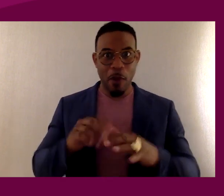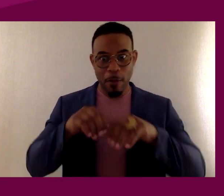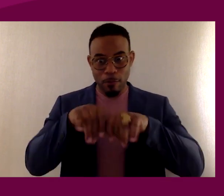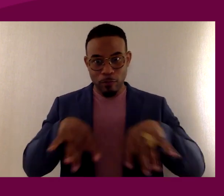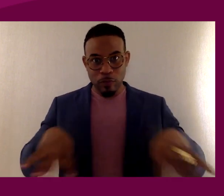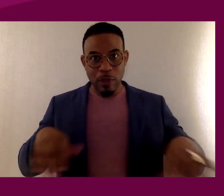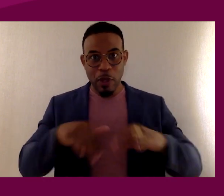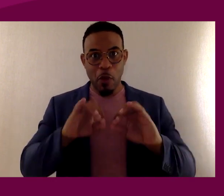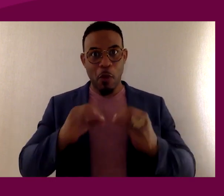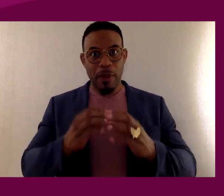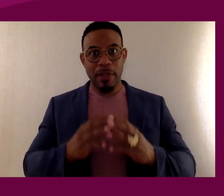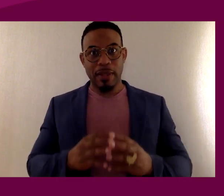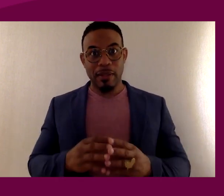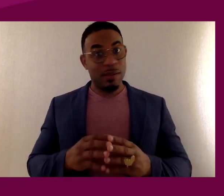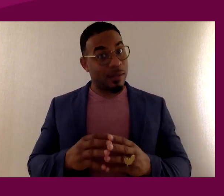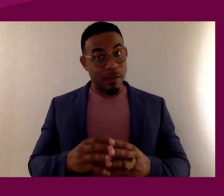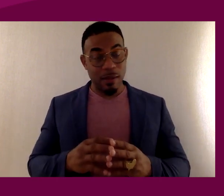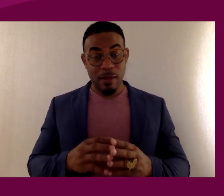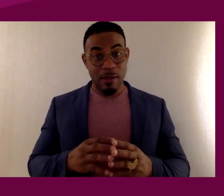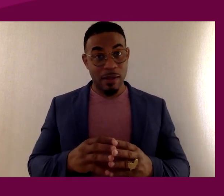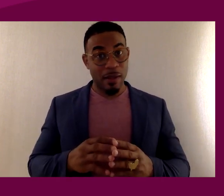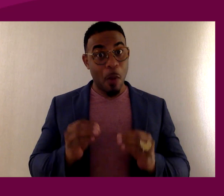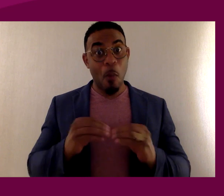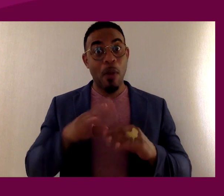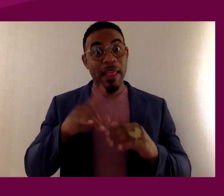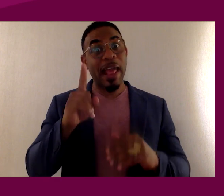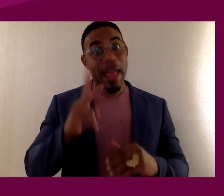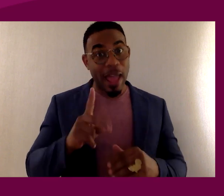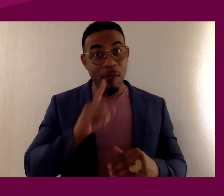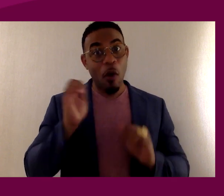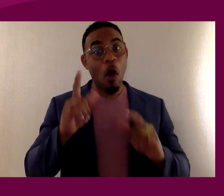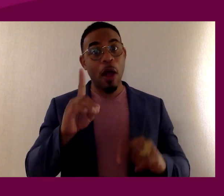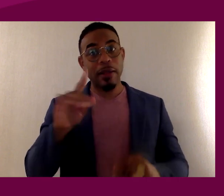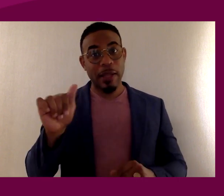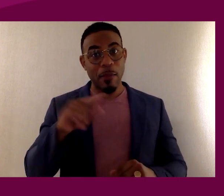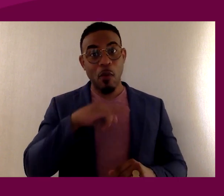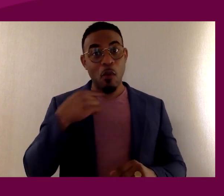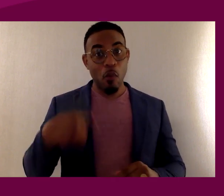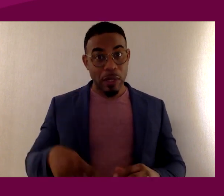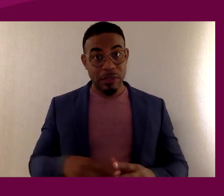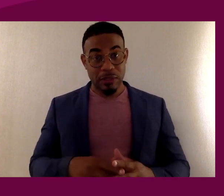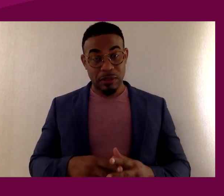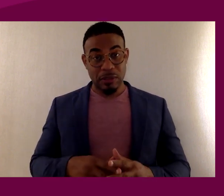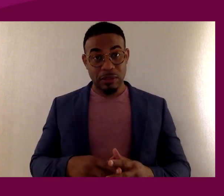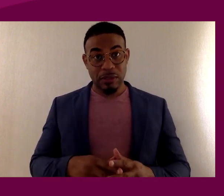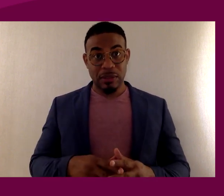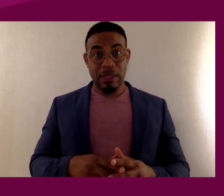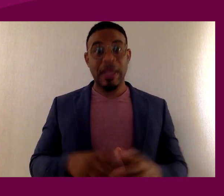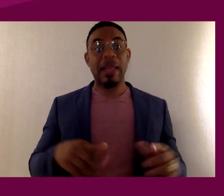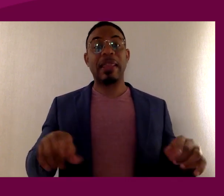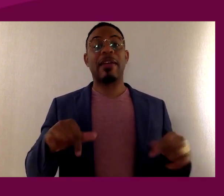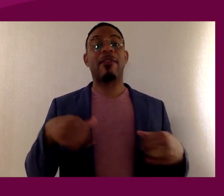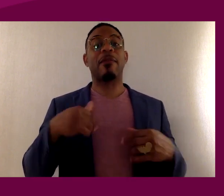has over 70 employees in her organization. More than half are all disabled Russians.